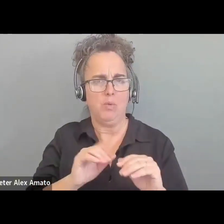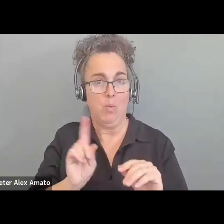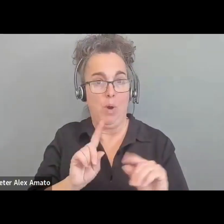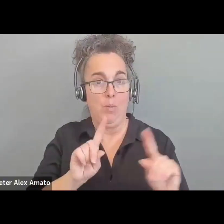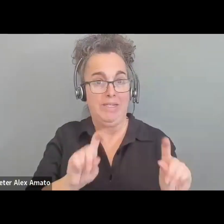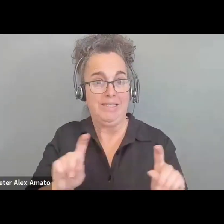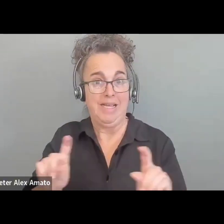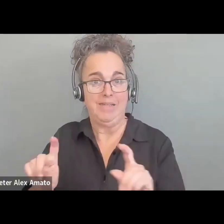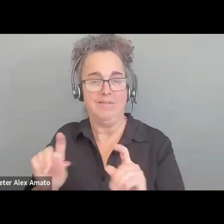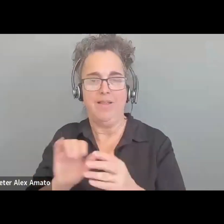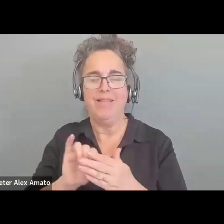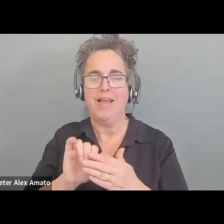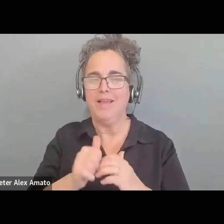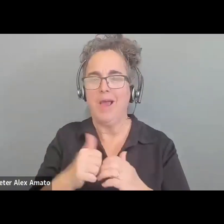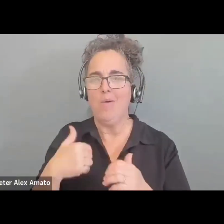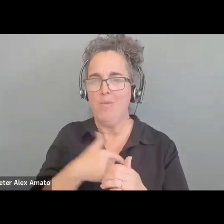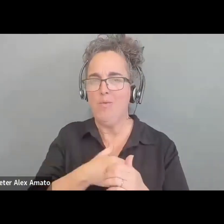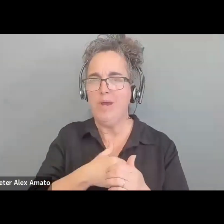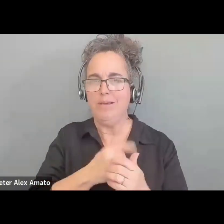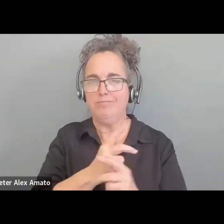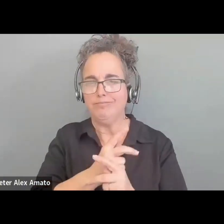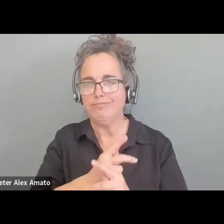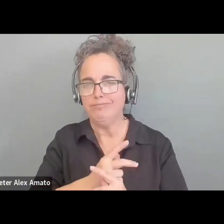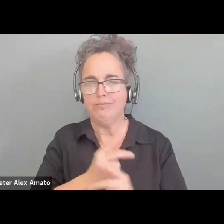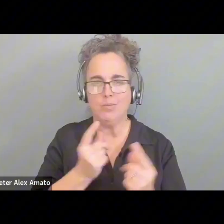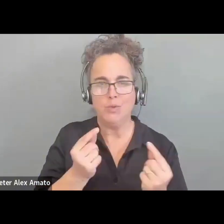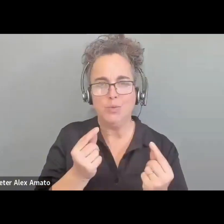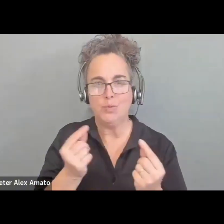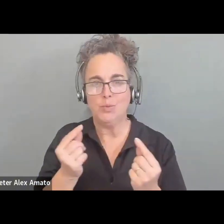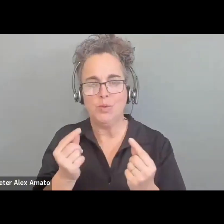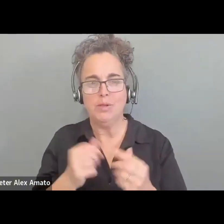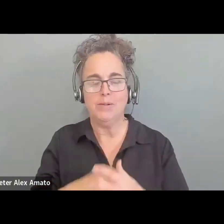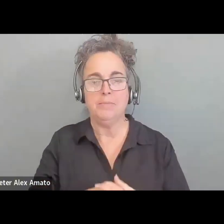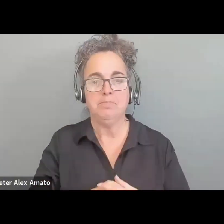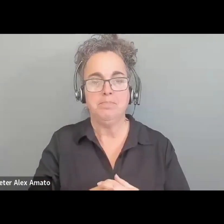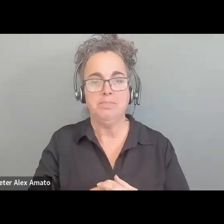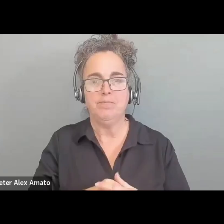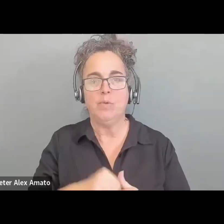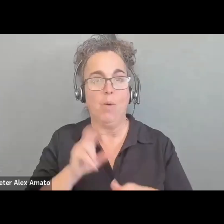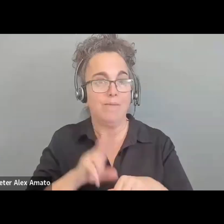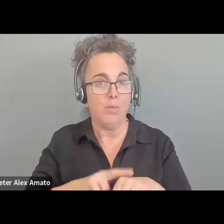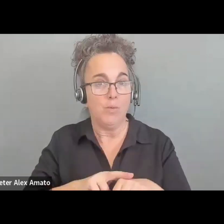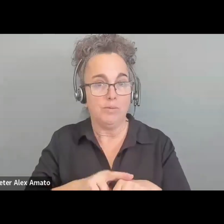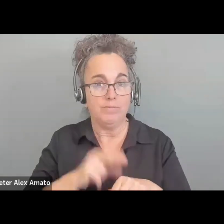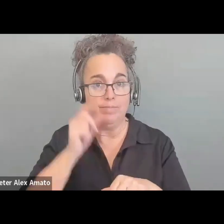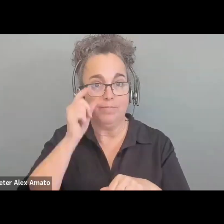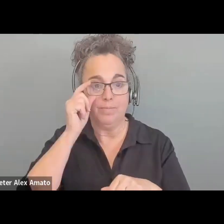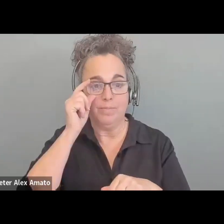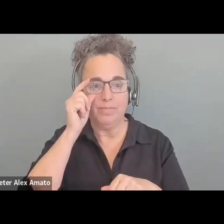or sort of navigating around it, which is, or of course there's the basic testing, some